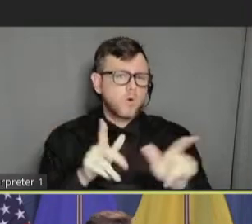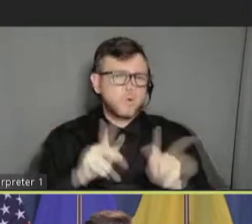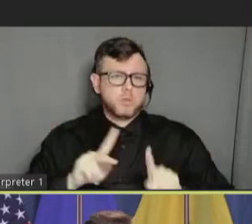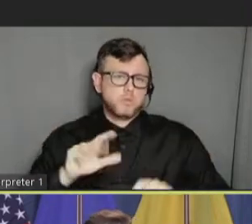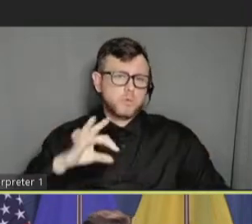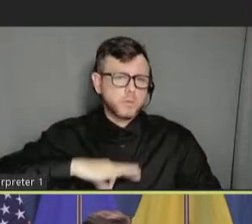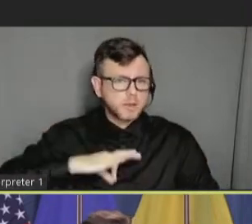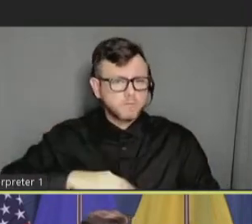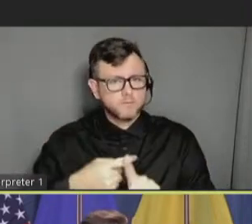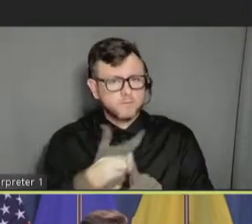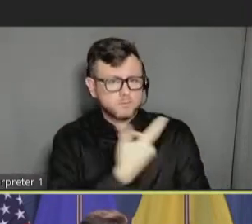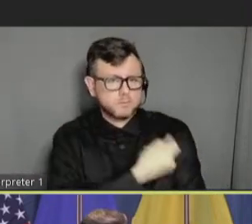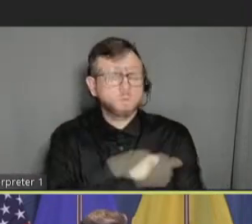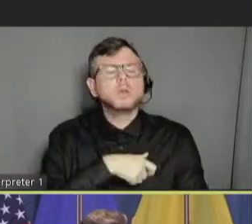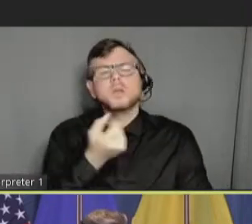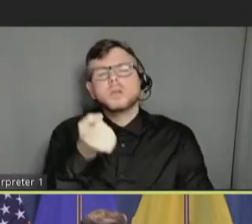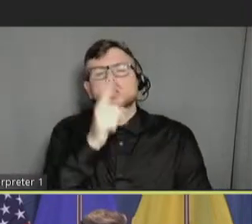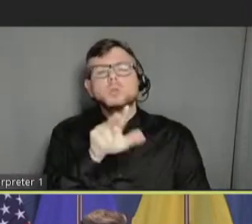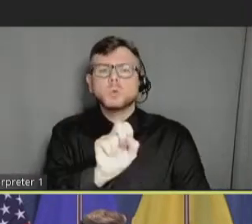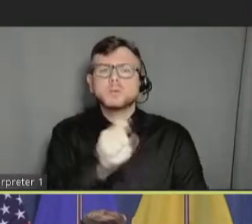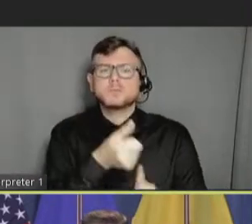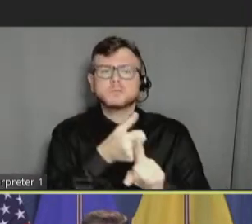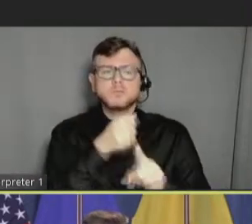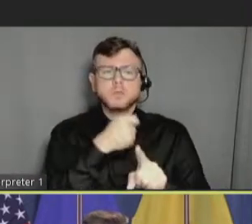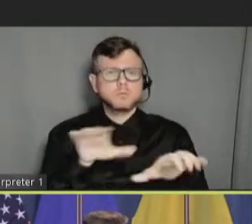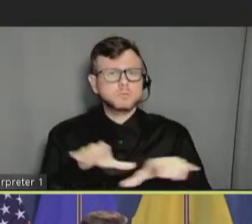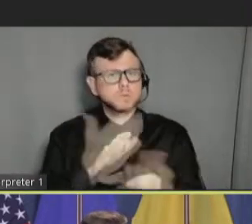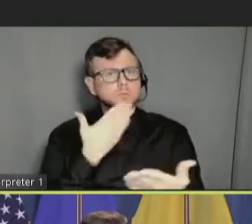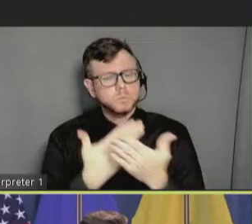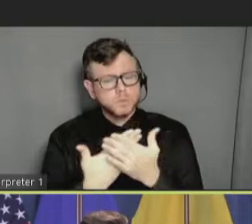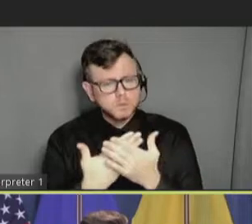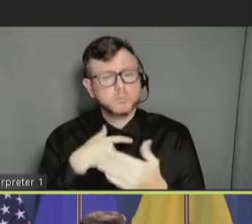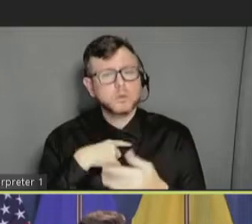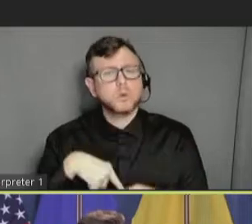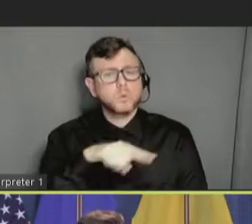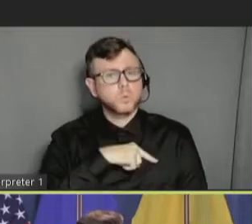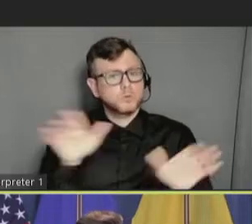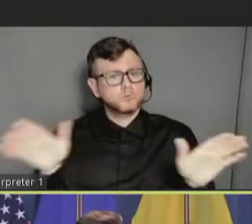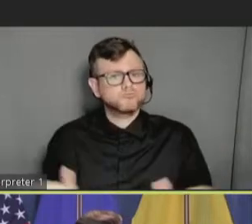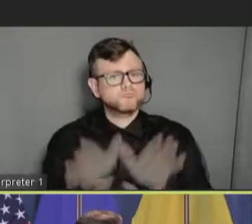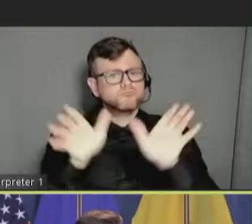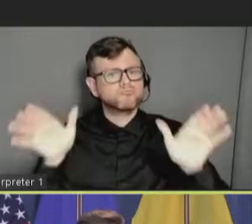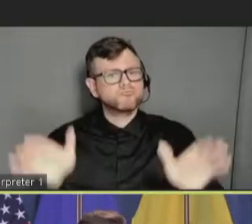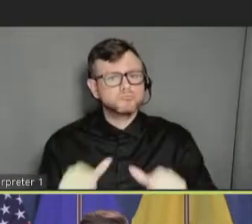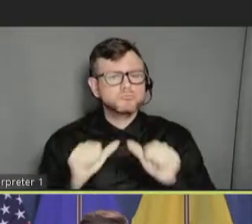already does this really well. But we encourage you to keep the momentum going and to keep equity